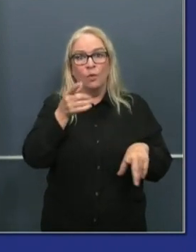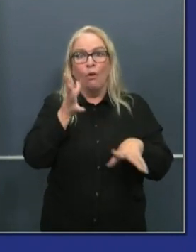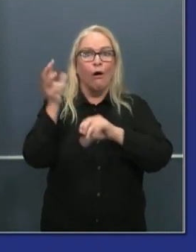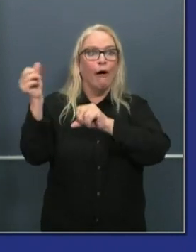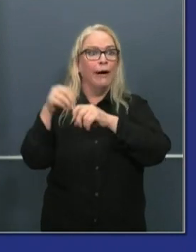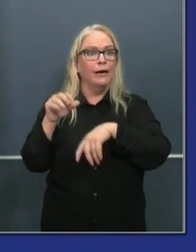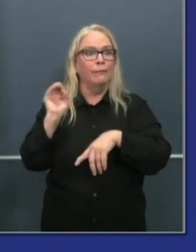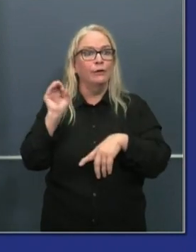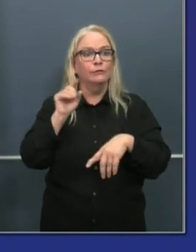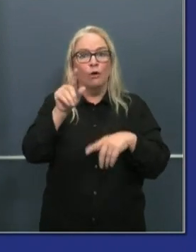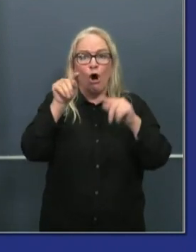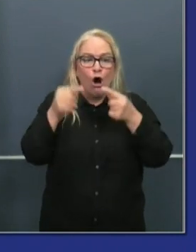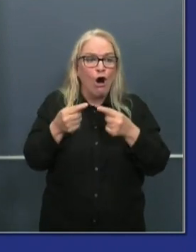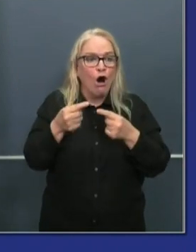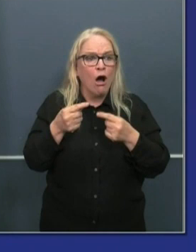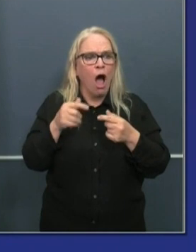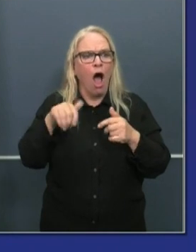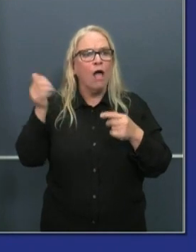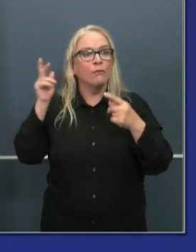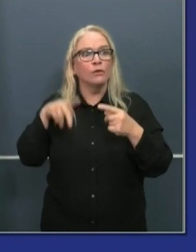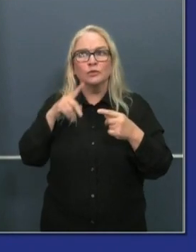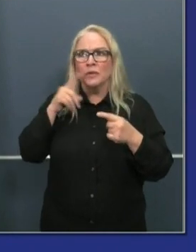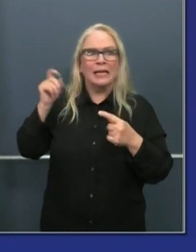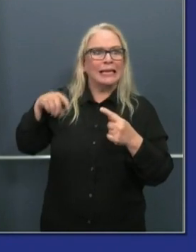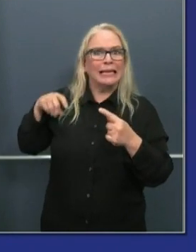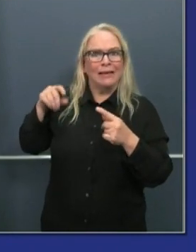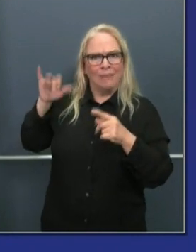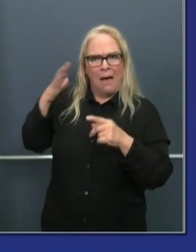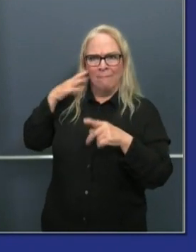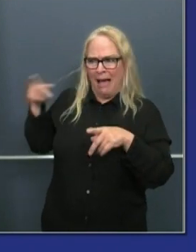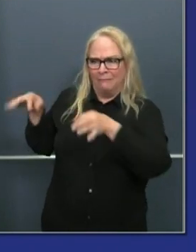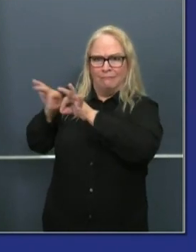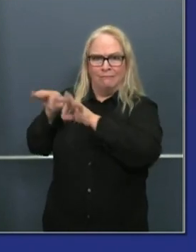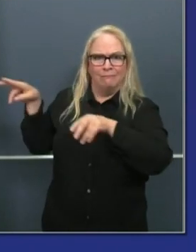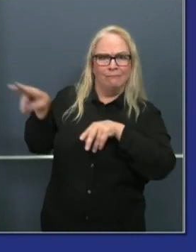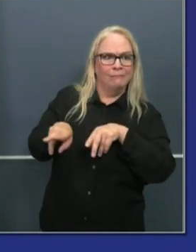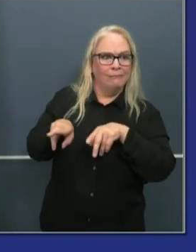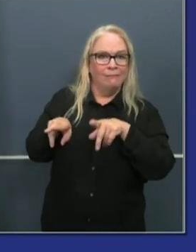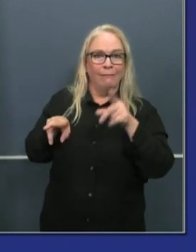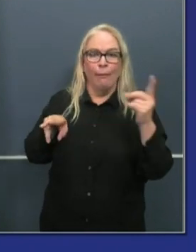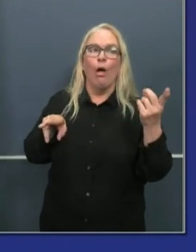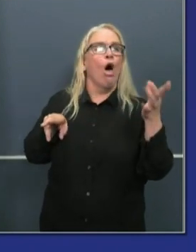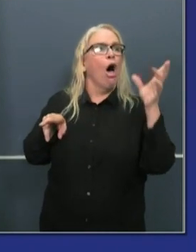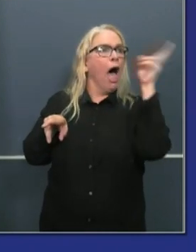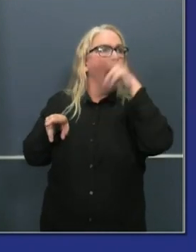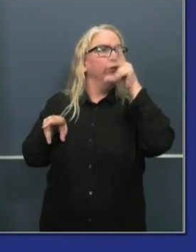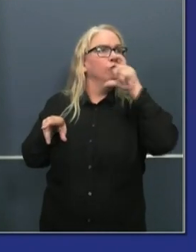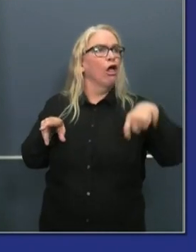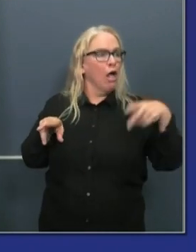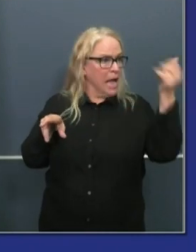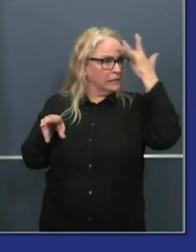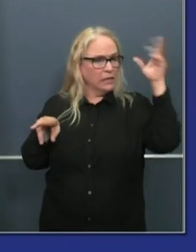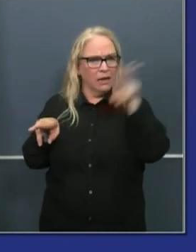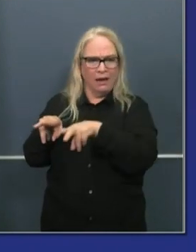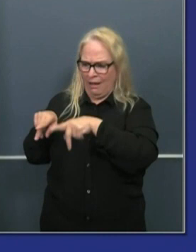AND ALL OF A SUDDEN SOMEONE THAT HAD THE OPPORTUNITY TO GET THAT EMERGENCY CARE CAN'T BECAUSE THAT HOSPITAL IS NOW ON